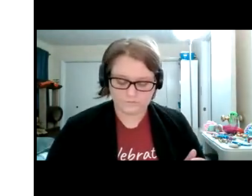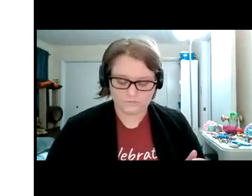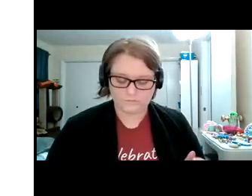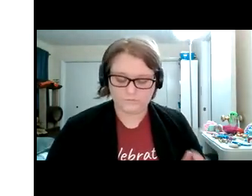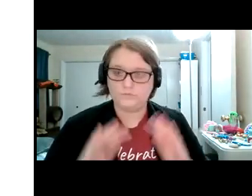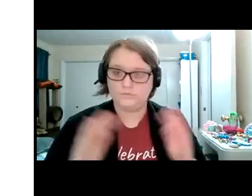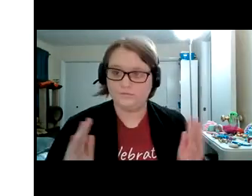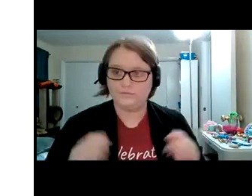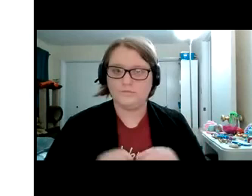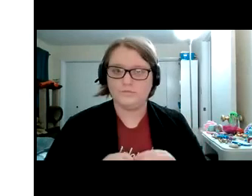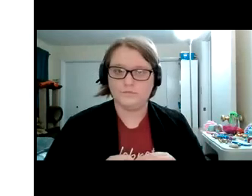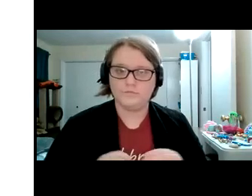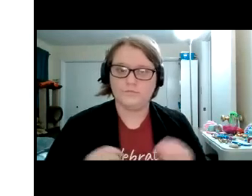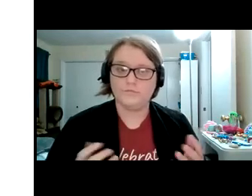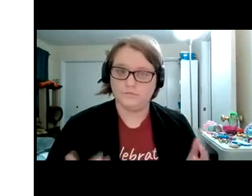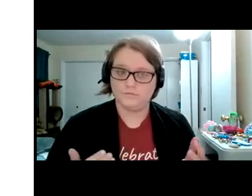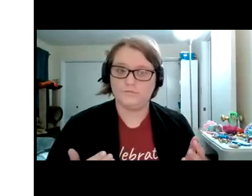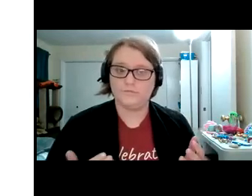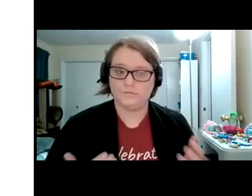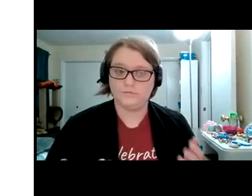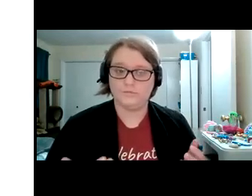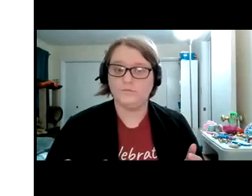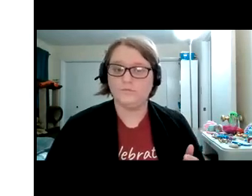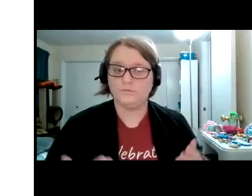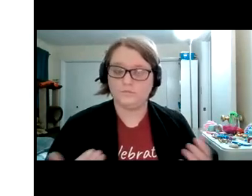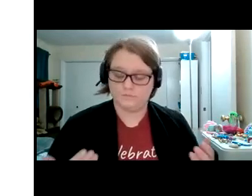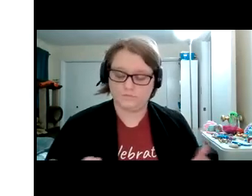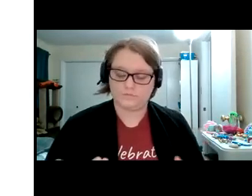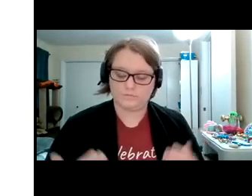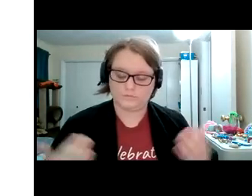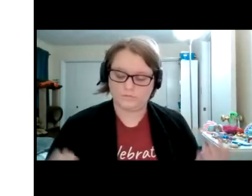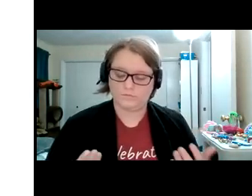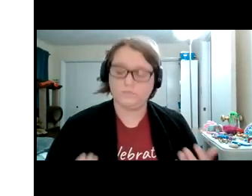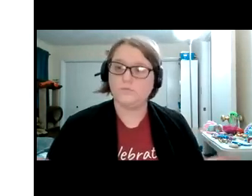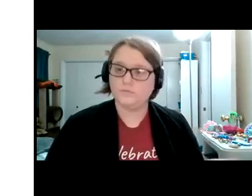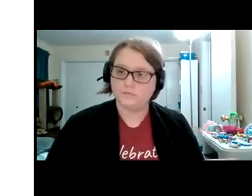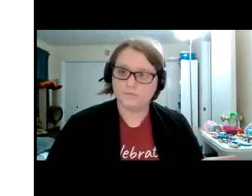In all of these things, my focus is the disability community in some way or another.